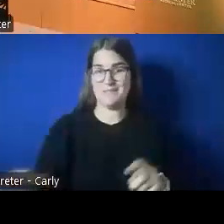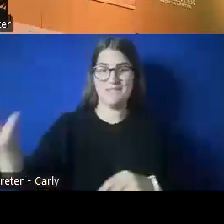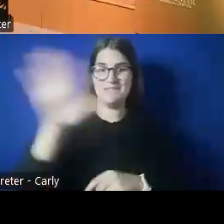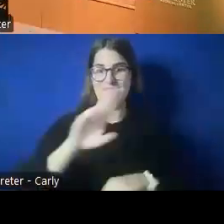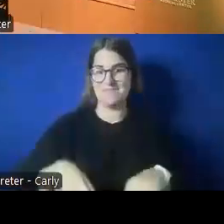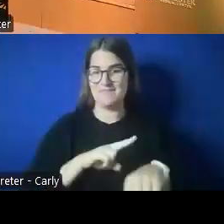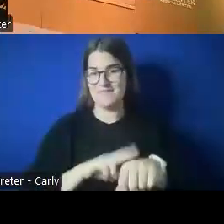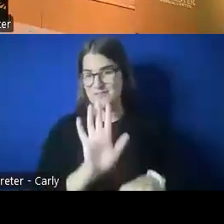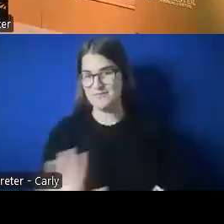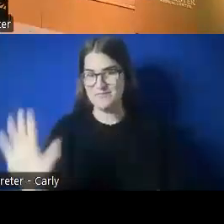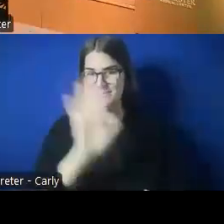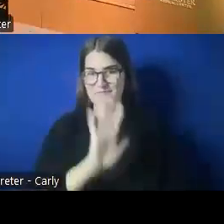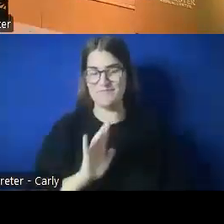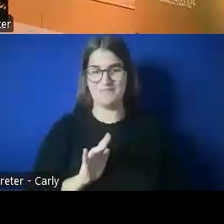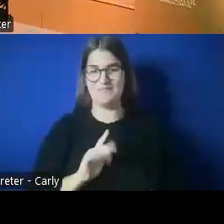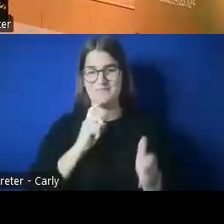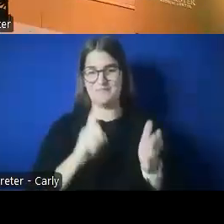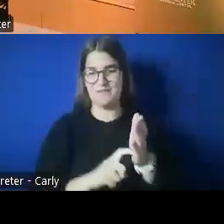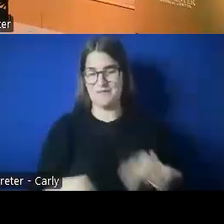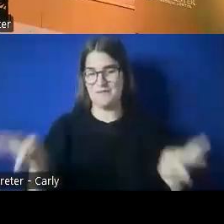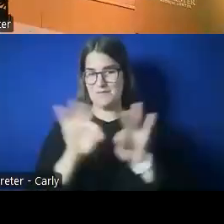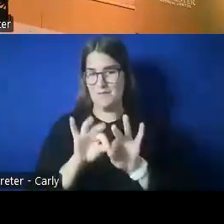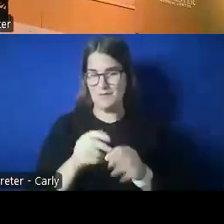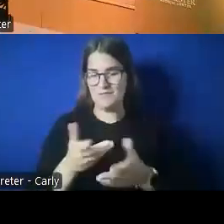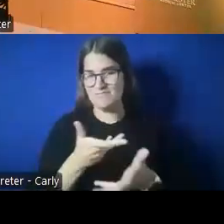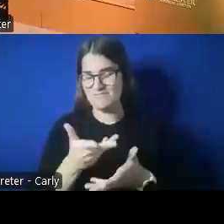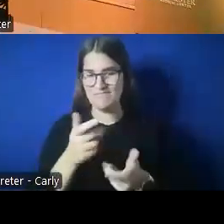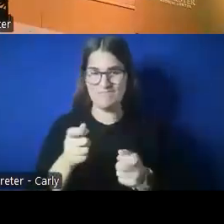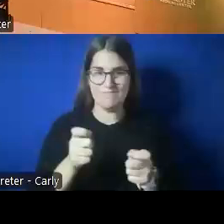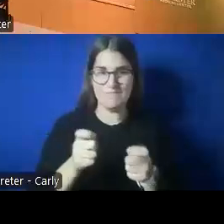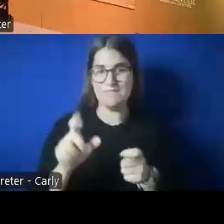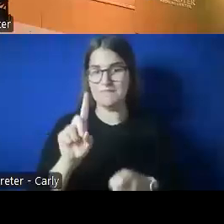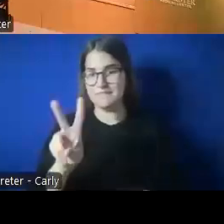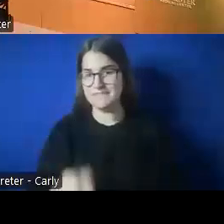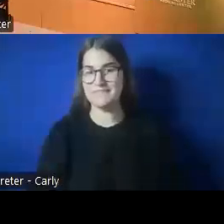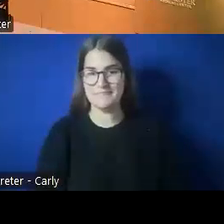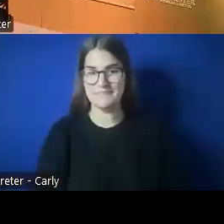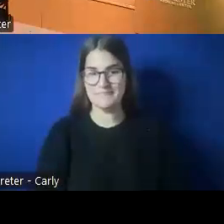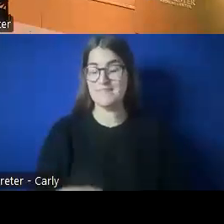to kind of recognize the importance of dealing with um domestic and interpersonal violence um